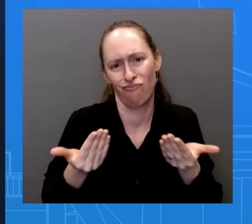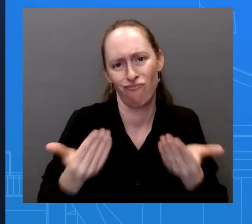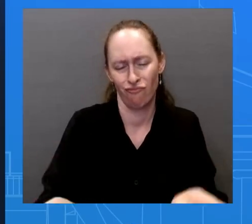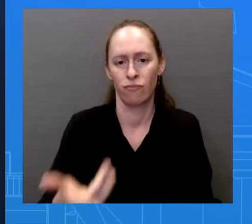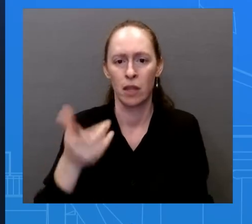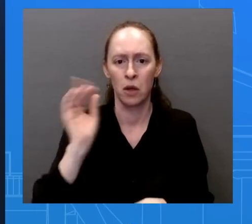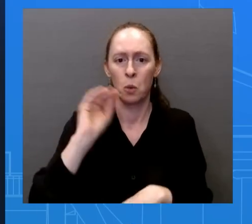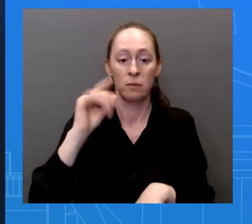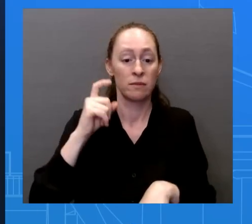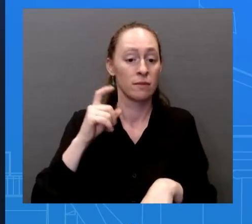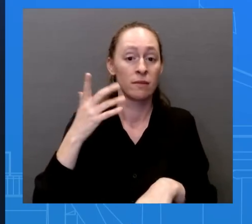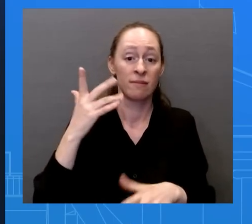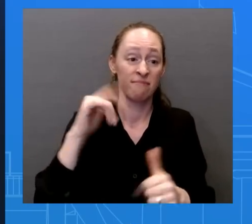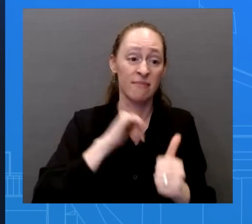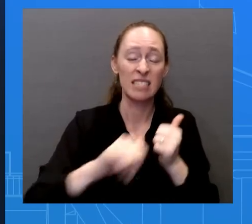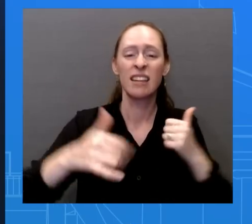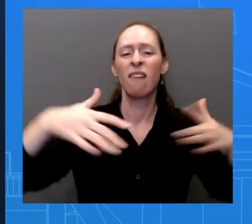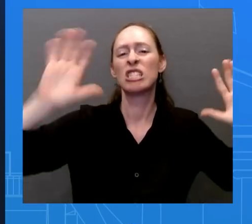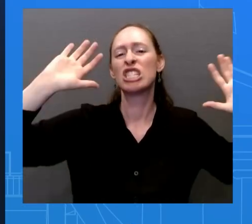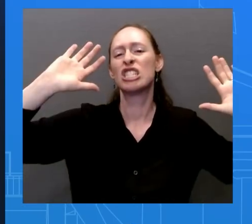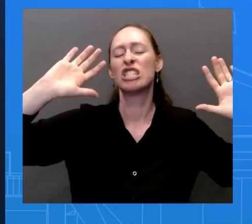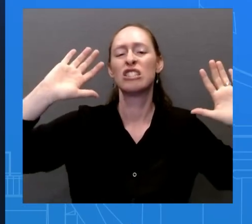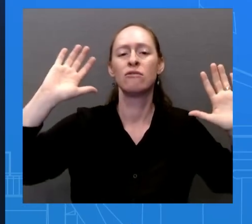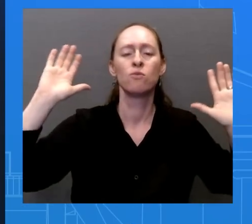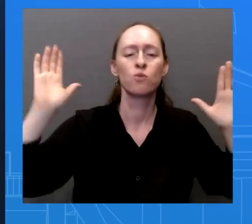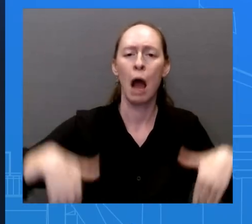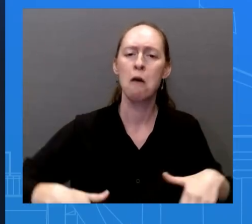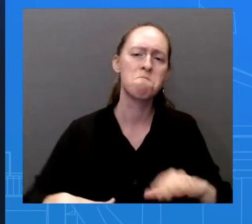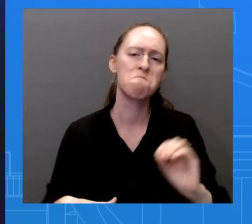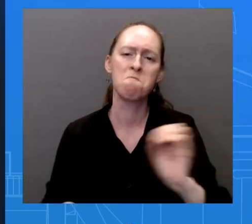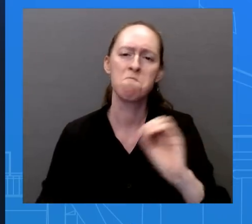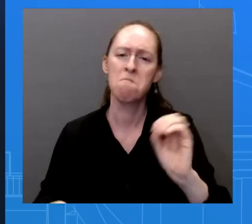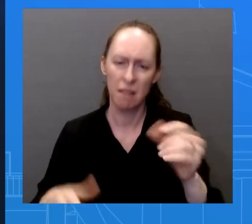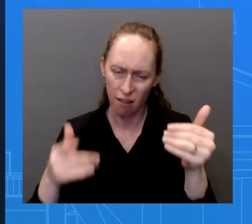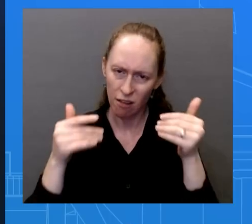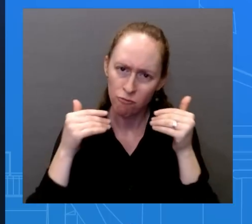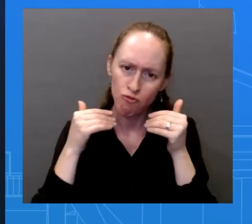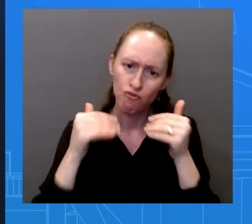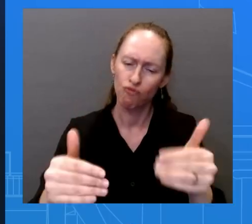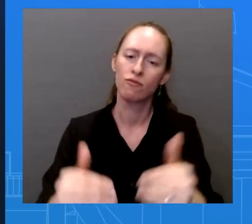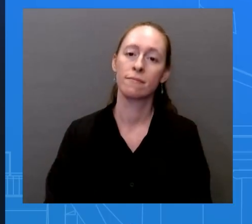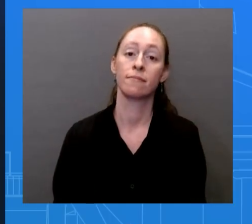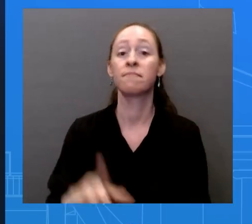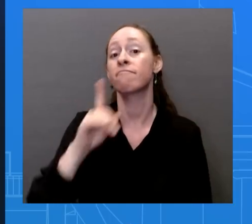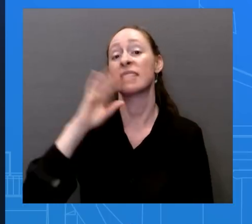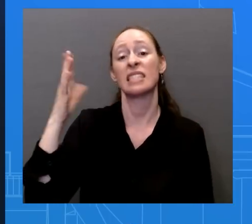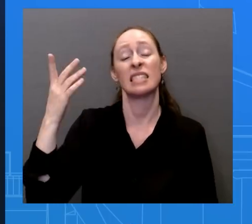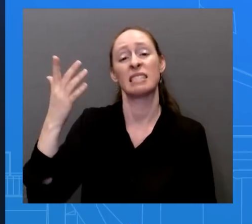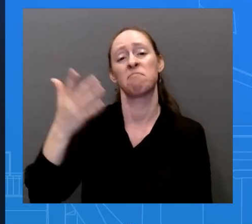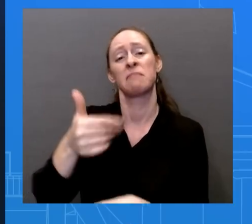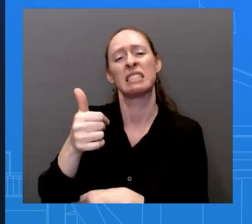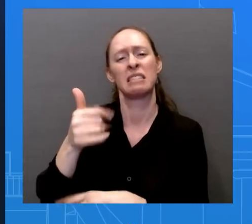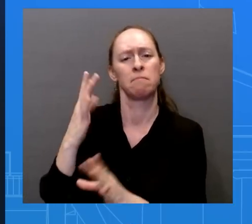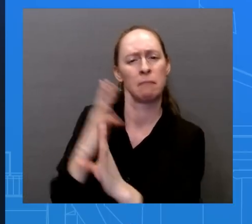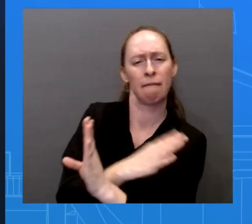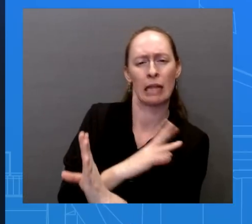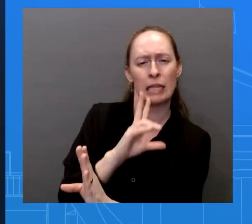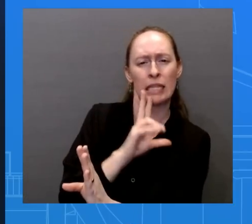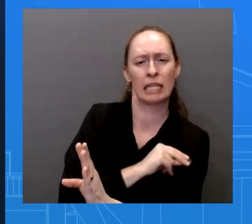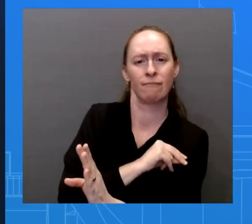before Thanksgiving, you're going to see family and friends before the holidays, a lot of socializing that goes on in December, it's going to be a really good time